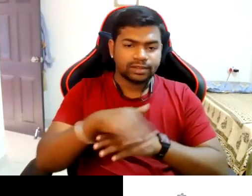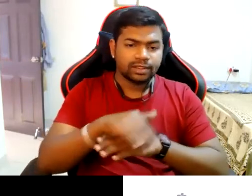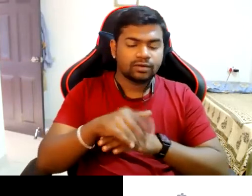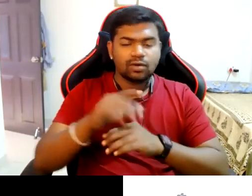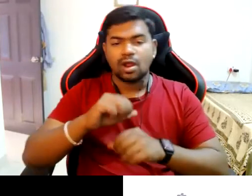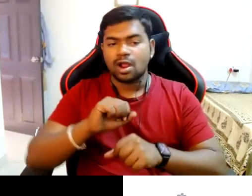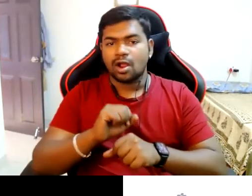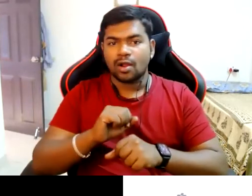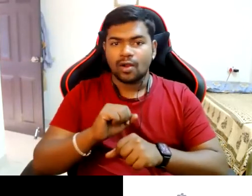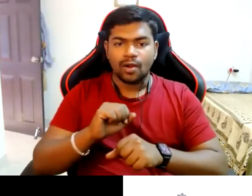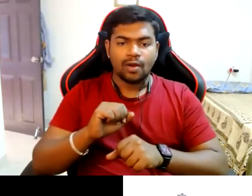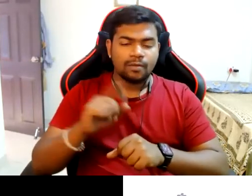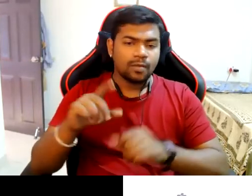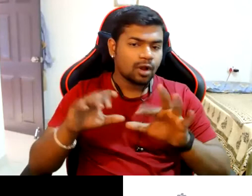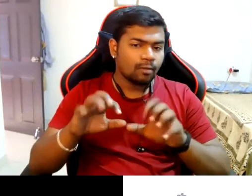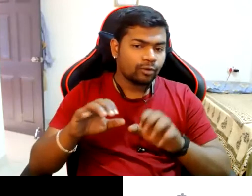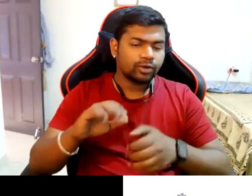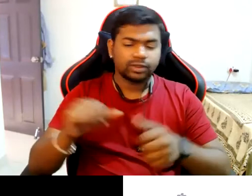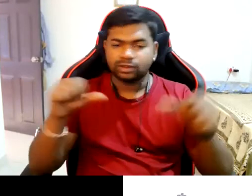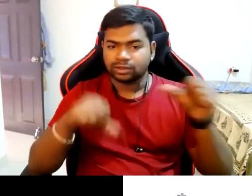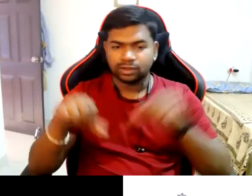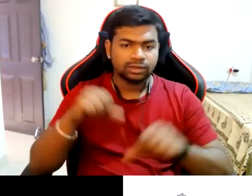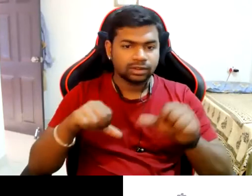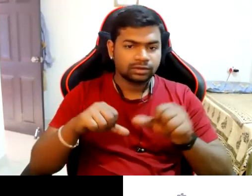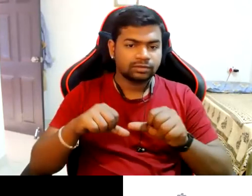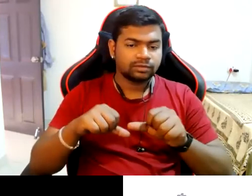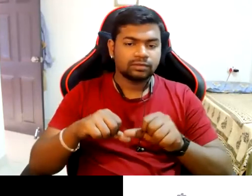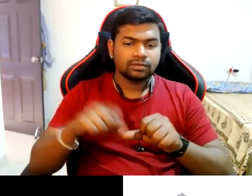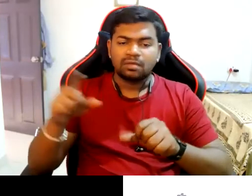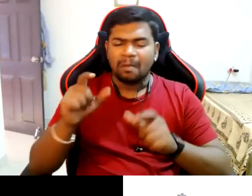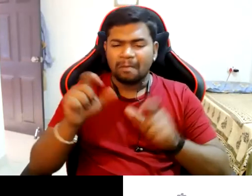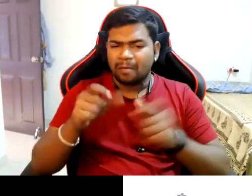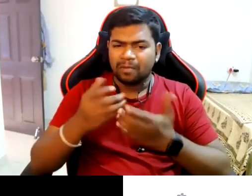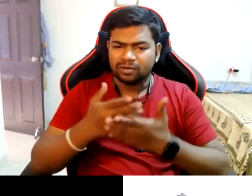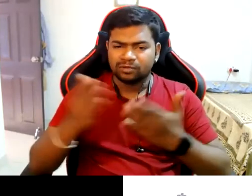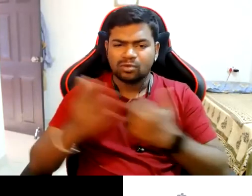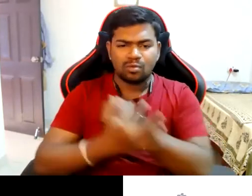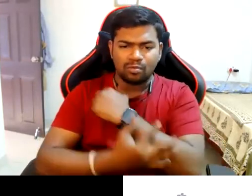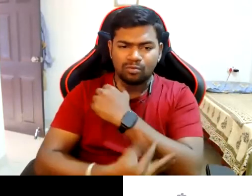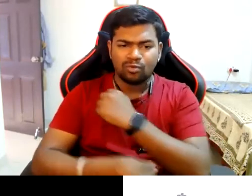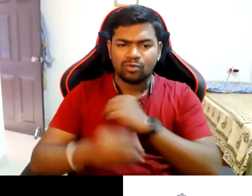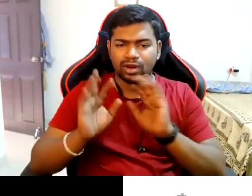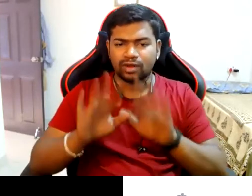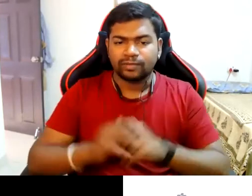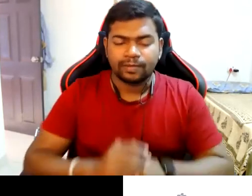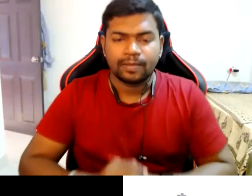or people from not so economic well family even they also have option so please in current scenario